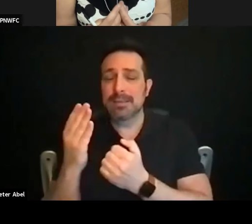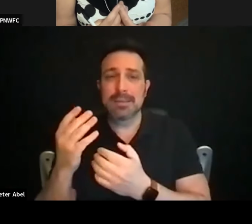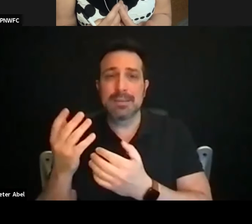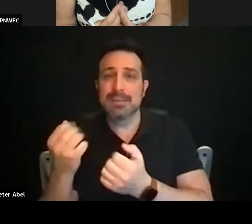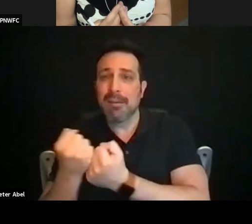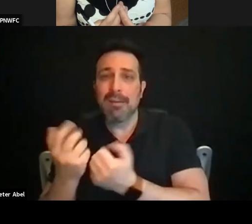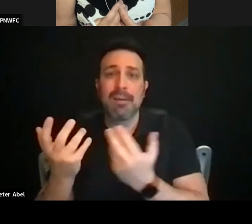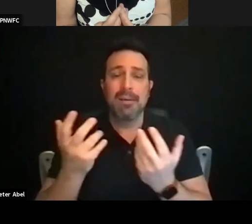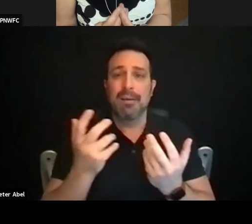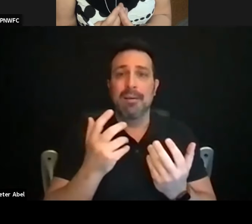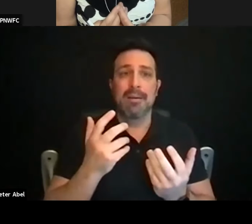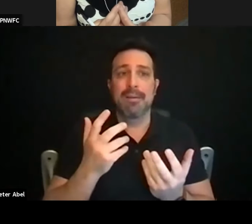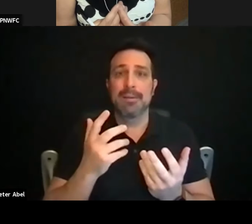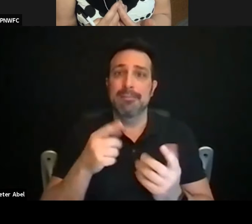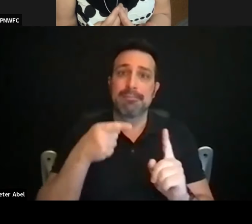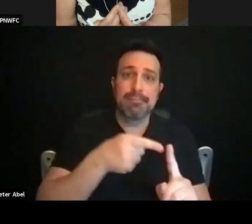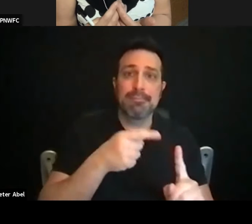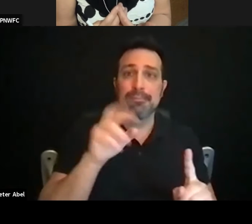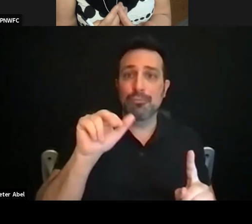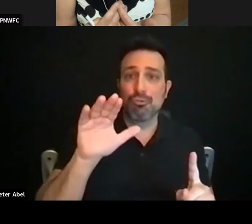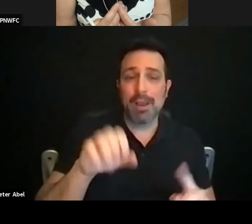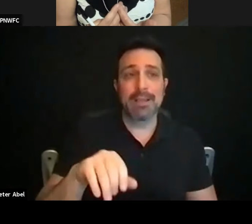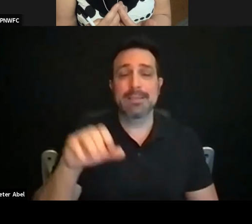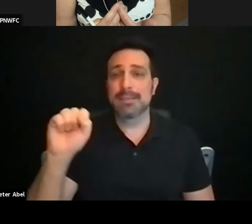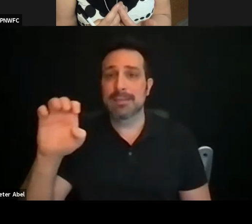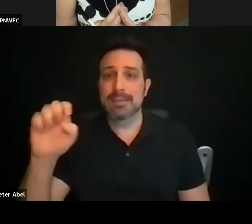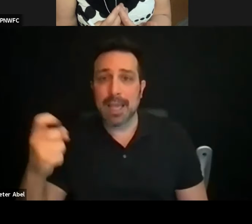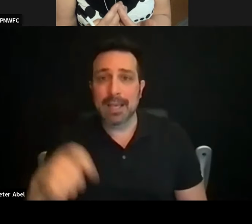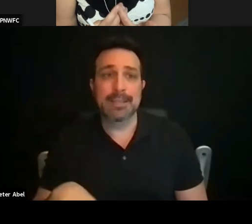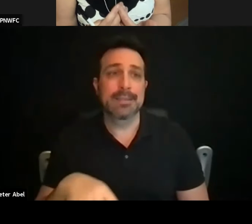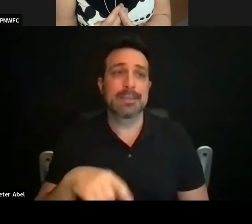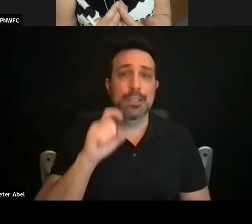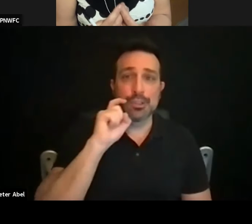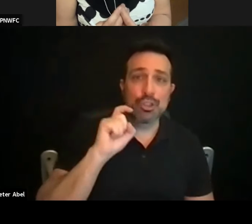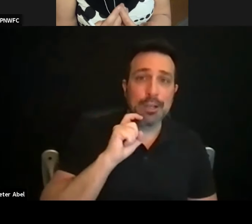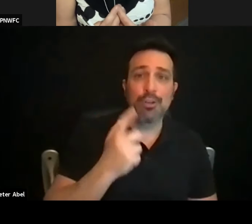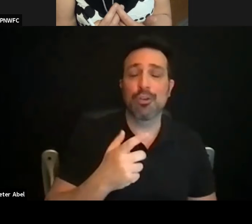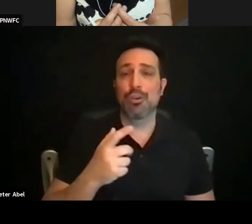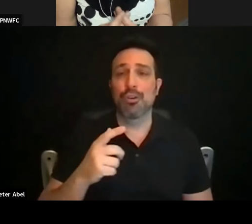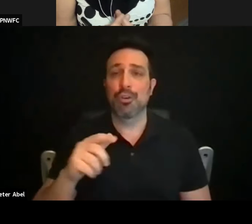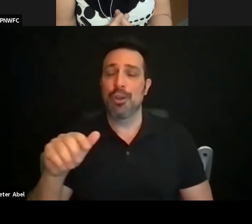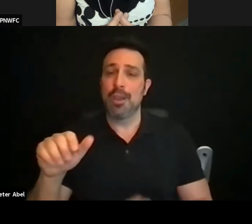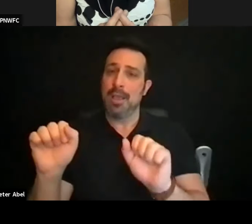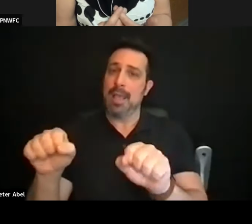so part -- I think like facing my own